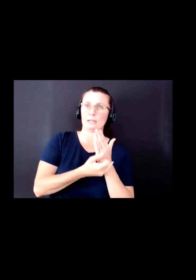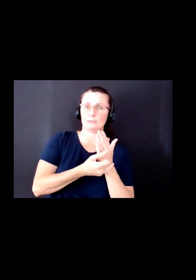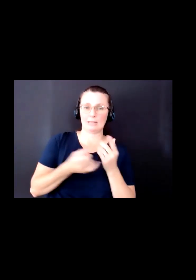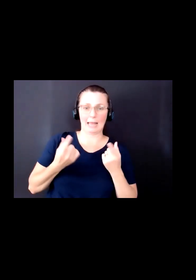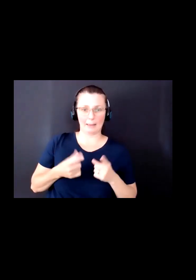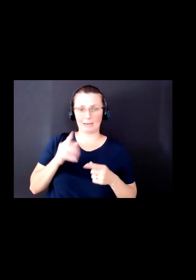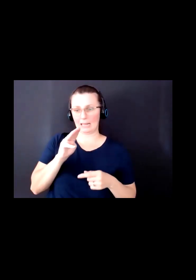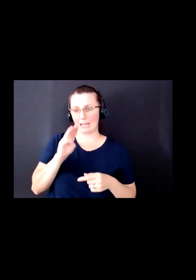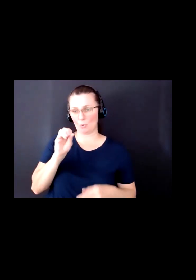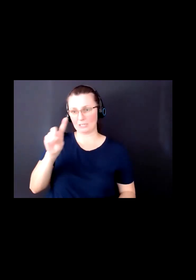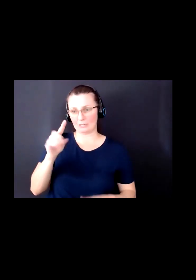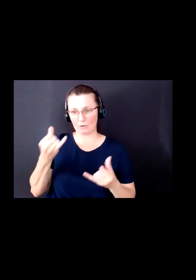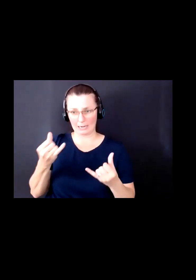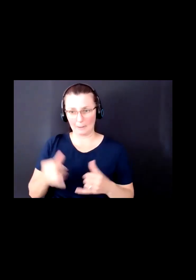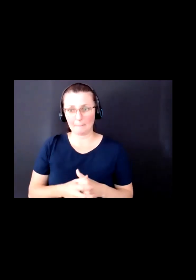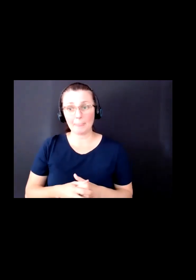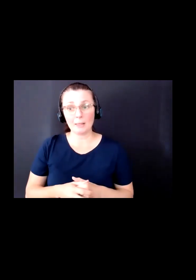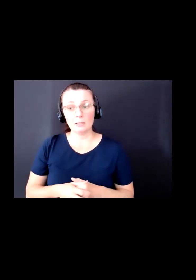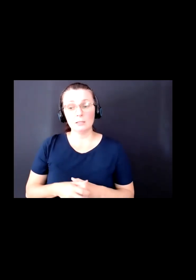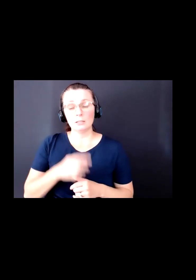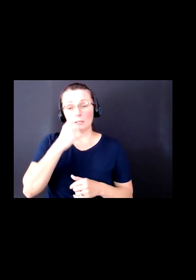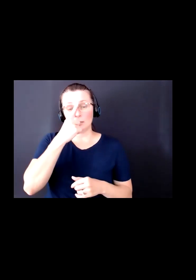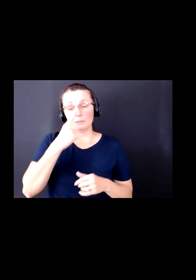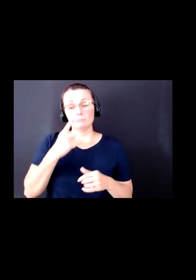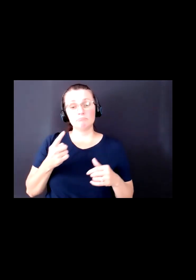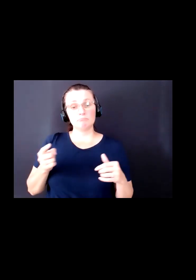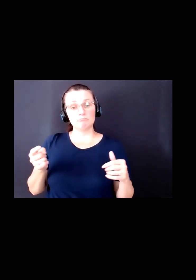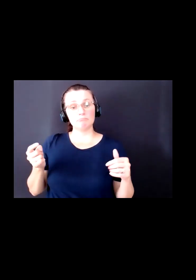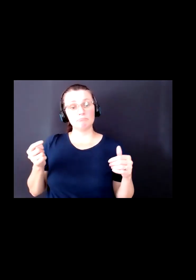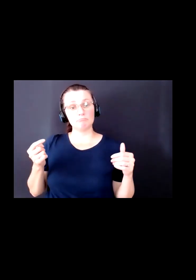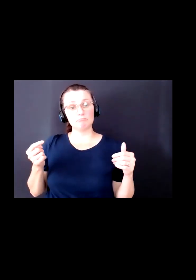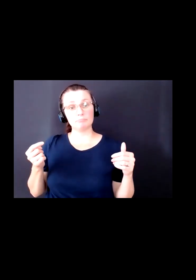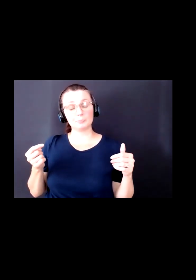Okay. So before we get started, I'm just going to provide a